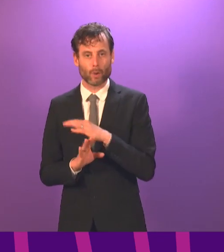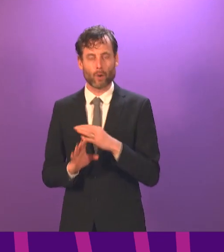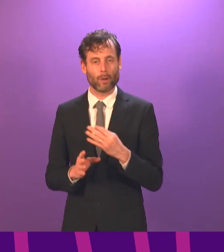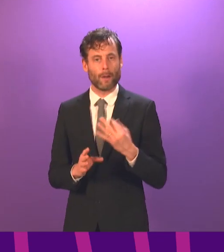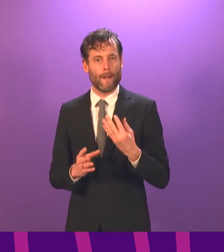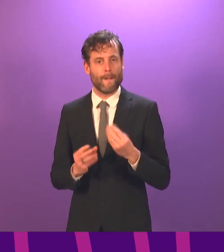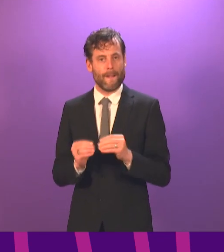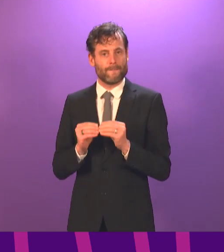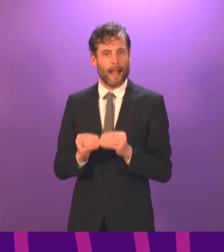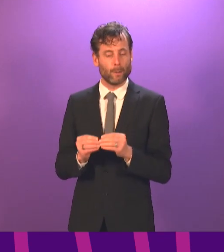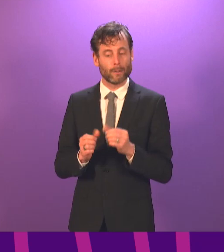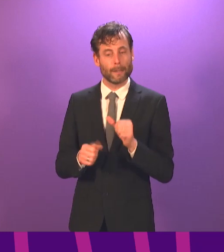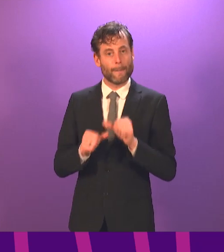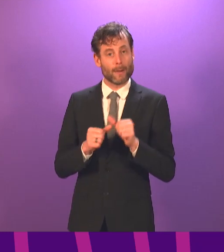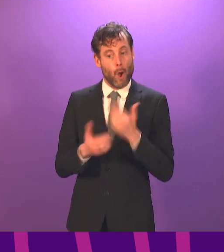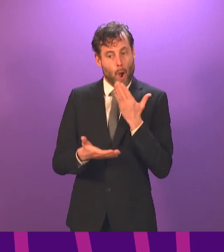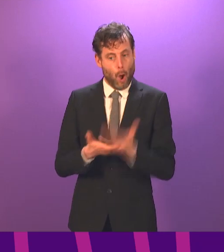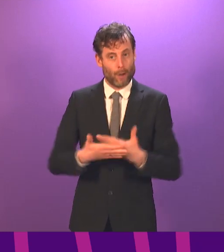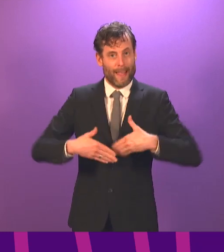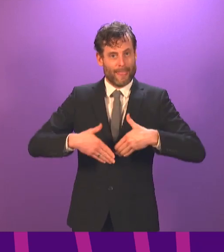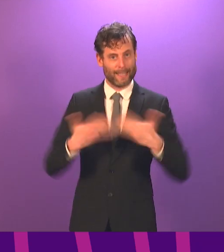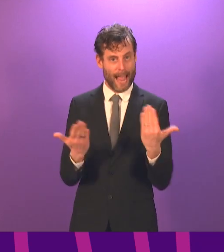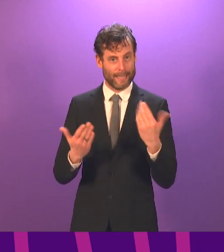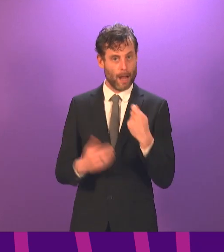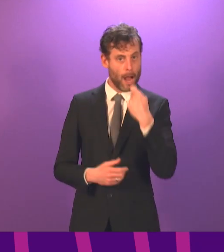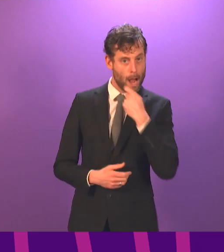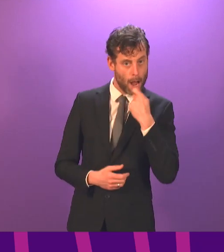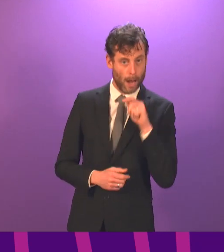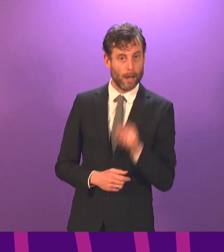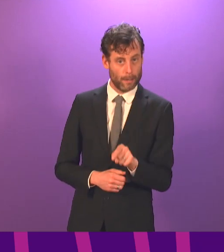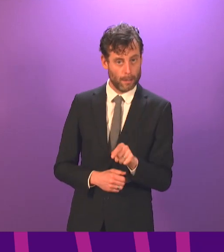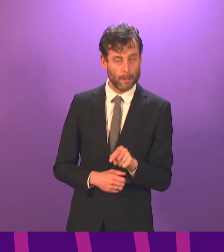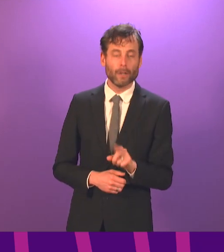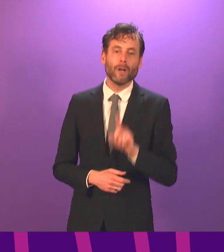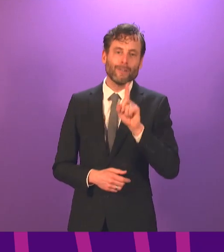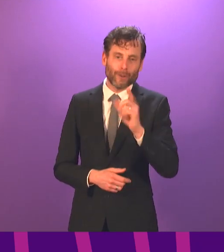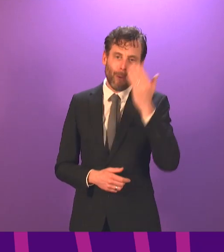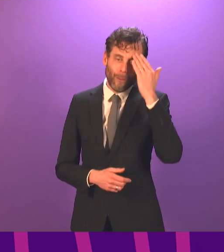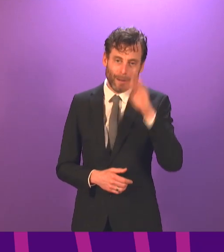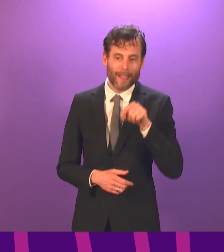done a short time before they attend. The other point is that such testing must be nationwide.